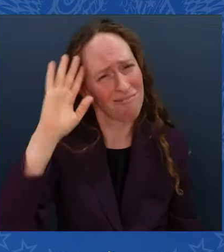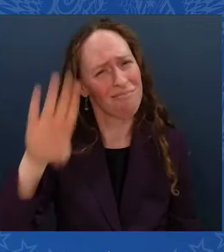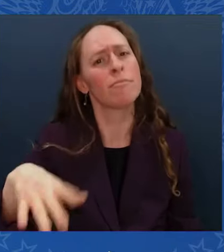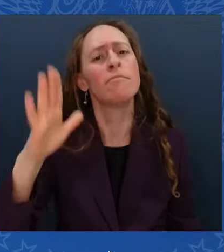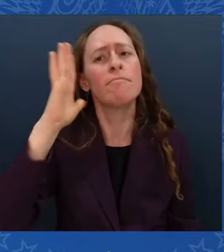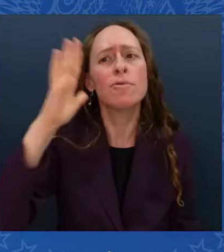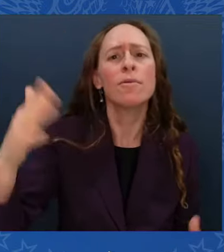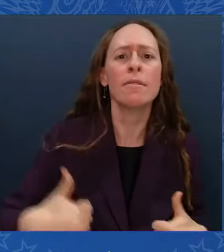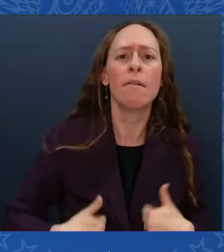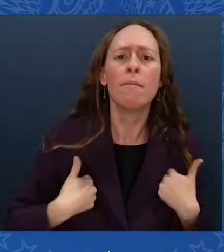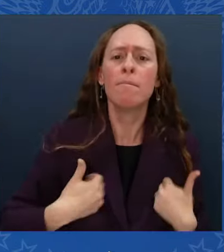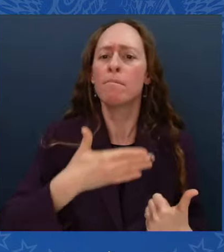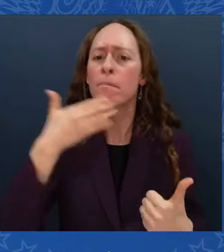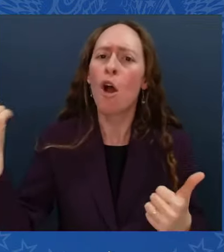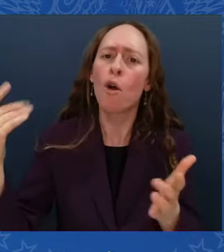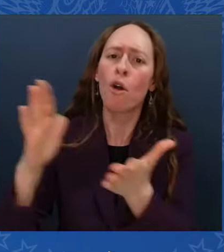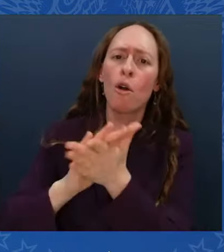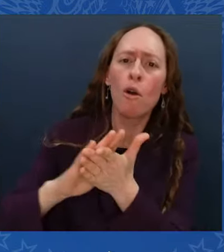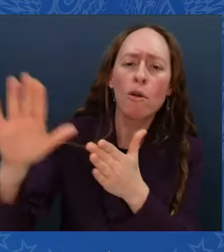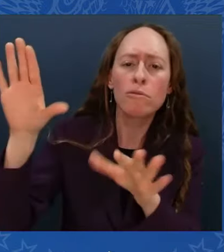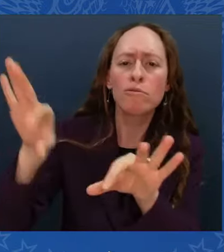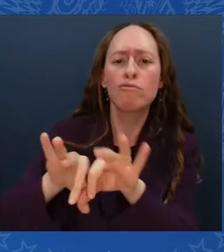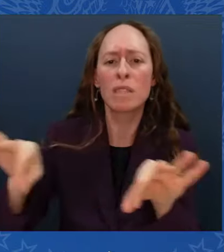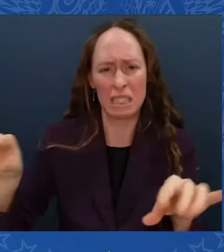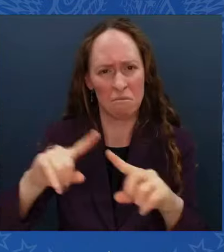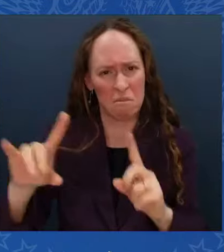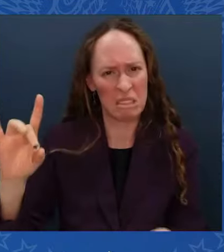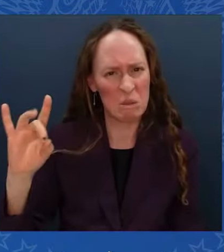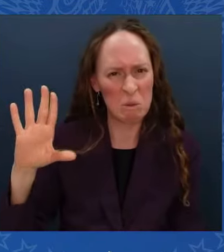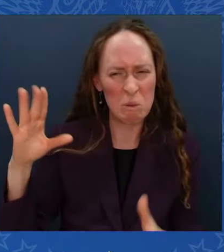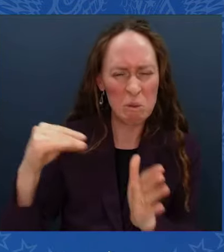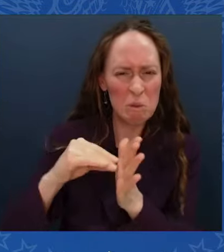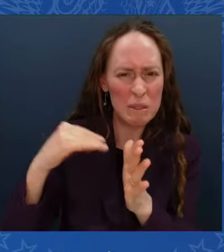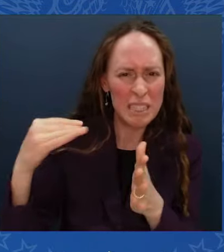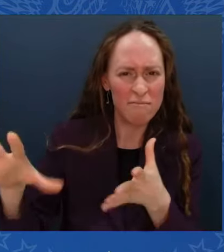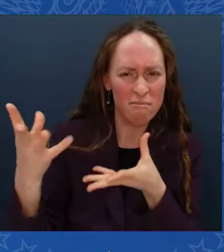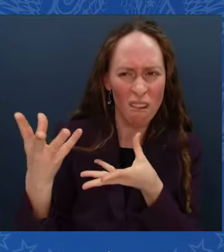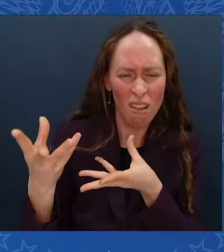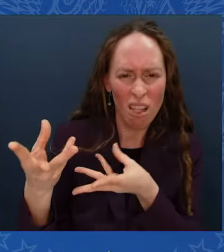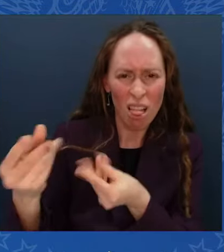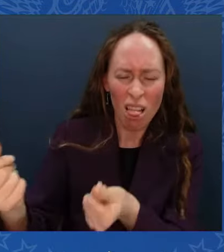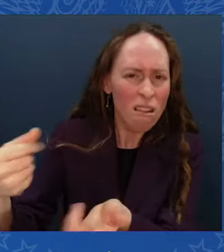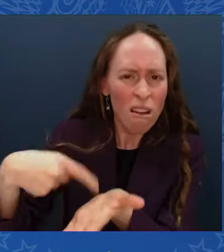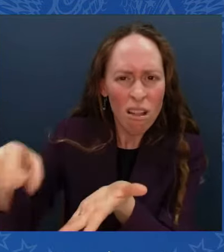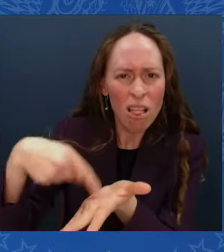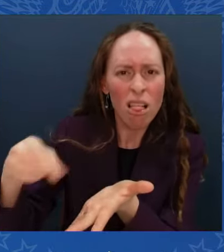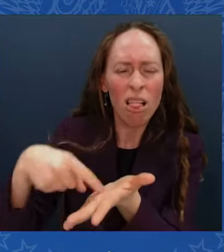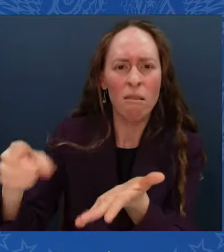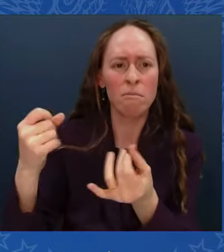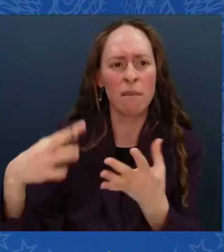And too many Americans are still saddled with unsustainable debt in exchange for a college degree. So, there was a student loan program